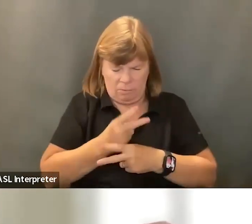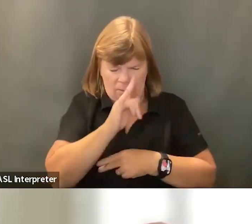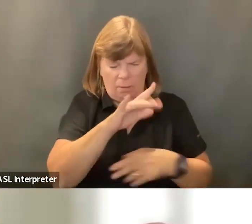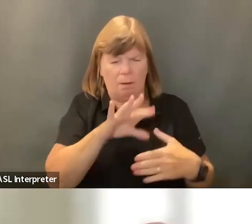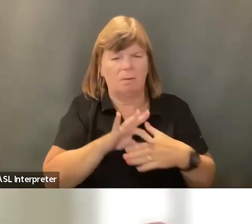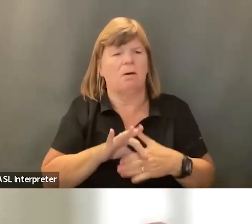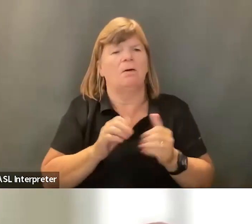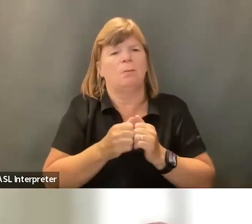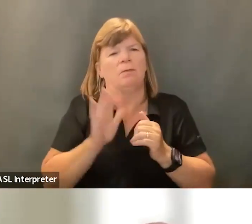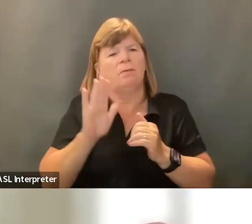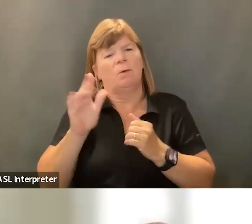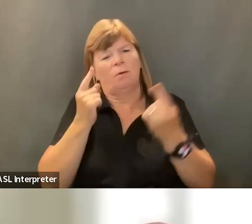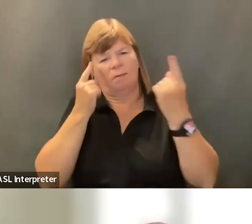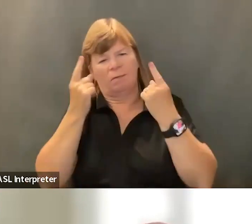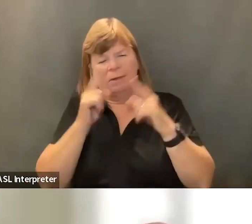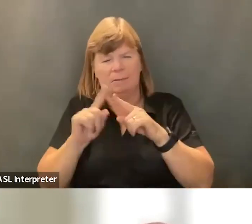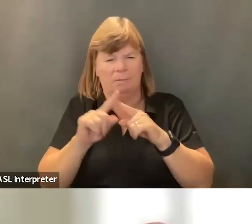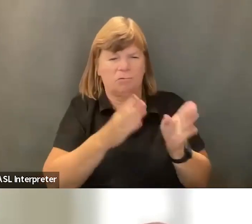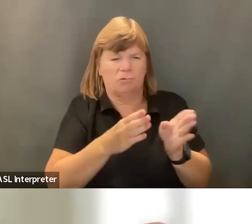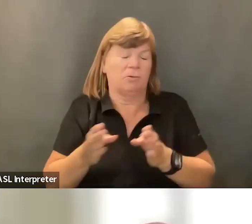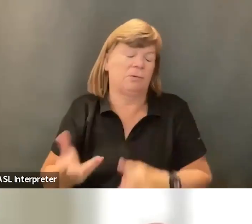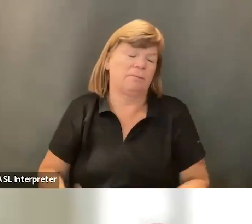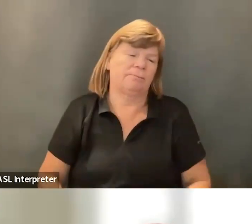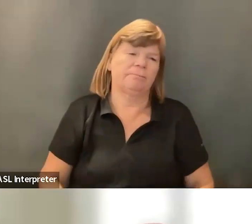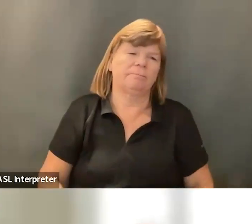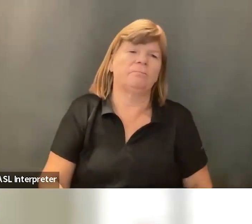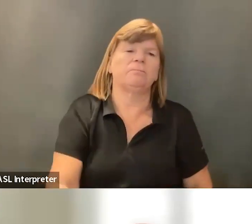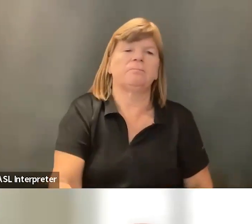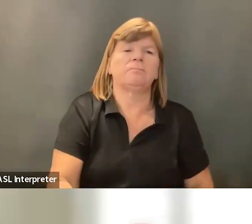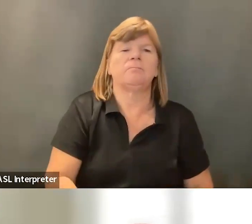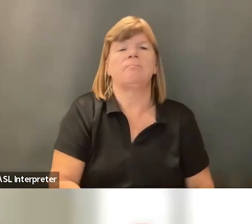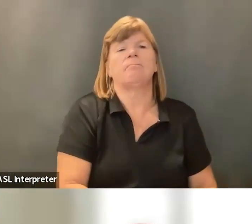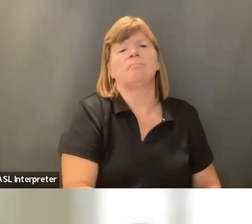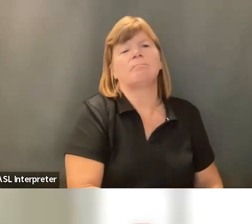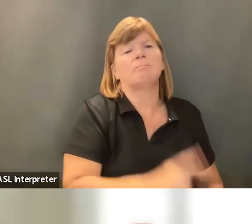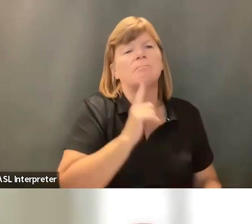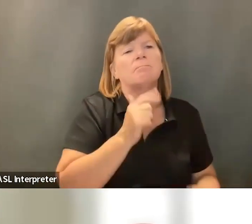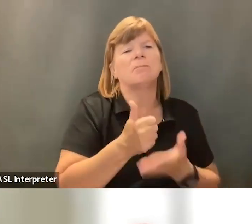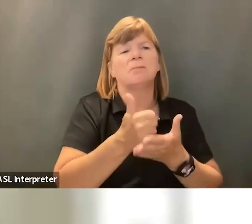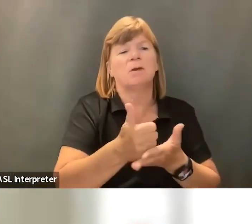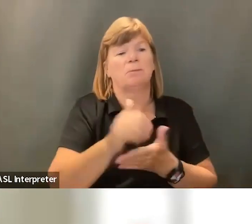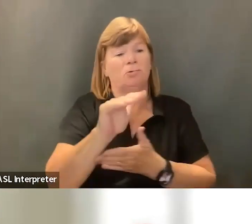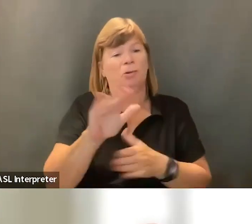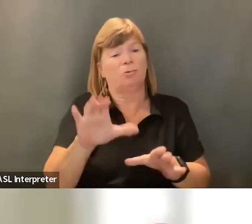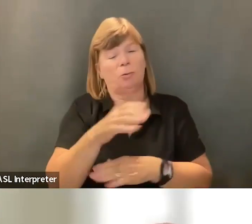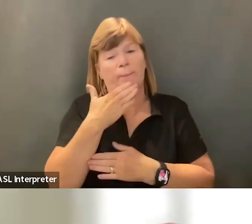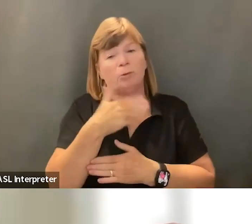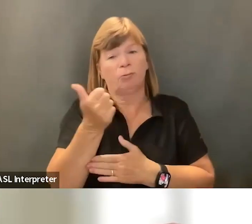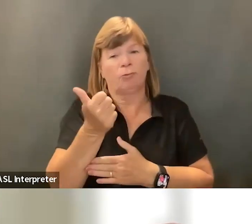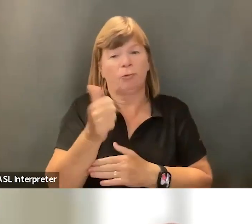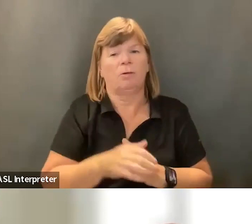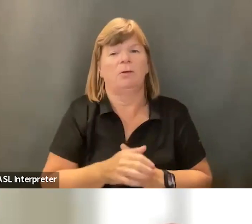thinking these strategies right and helping the child uh do better there now son also made this